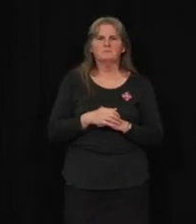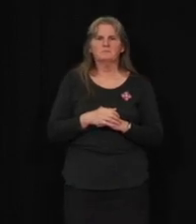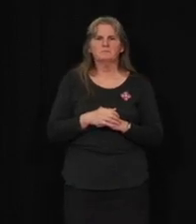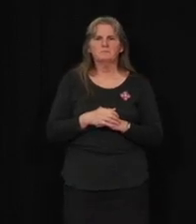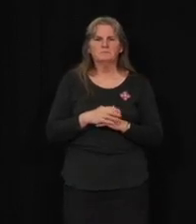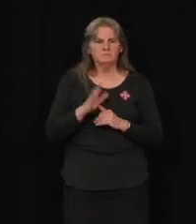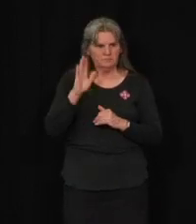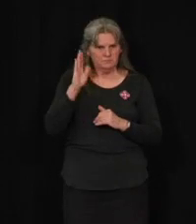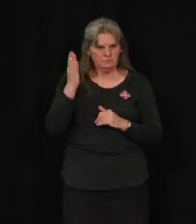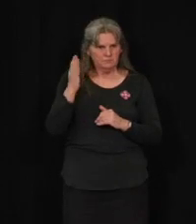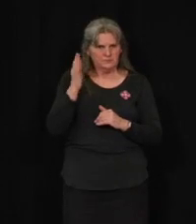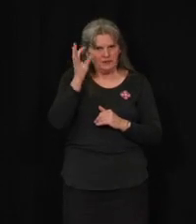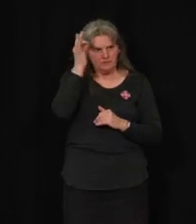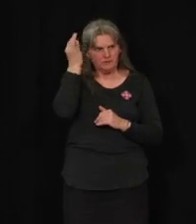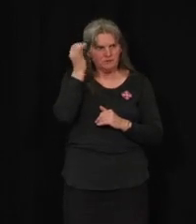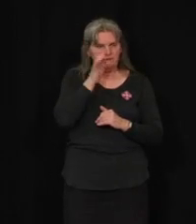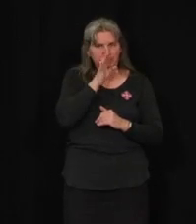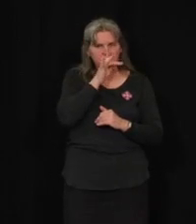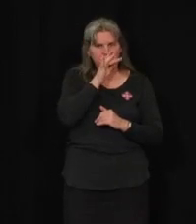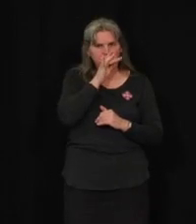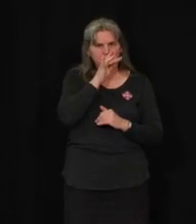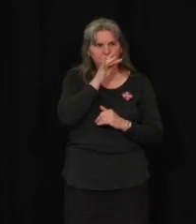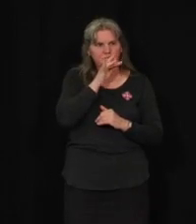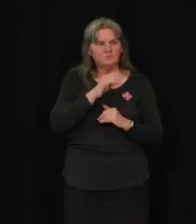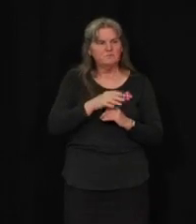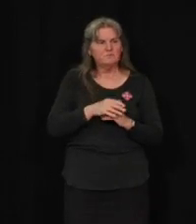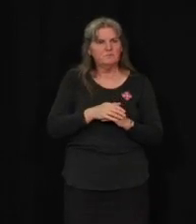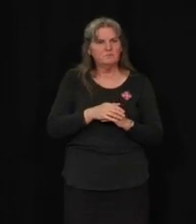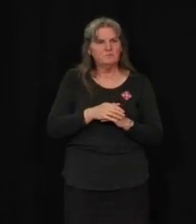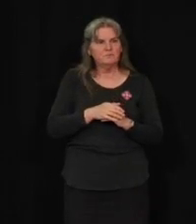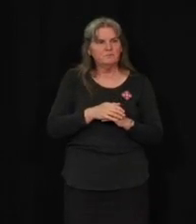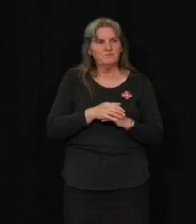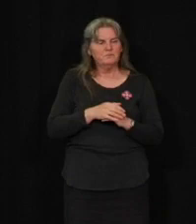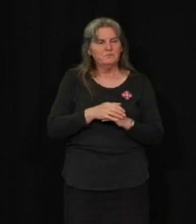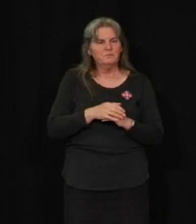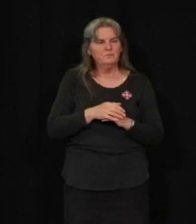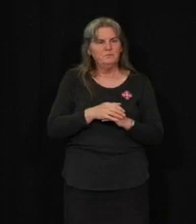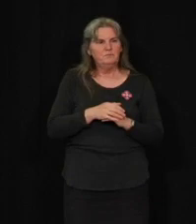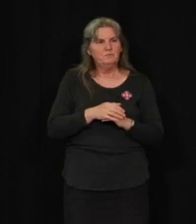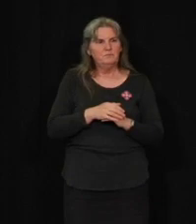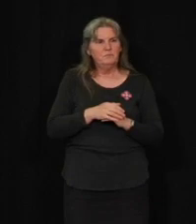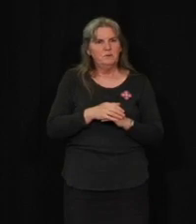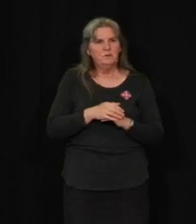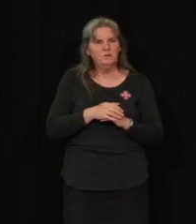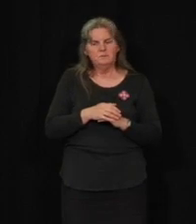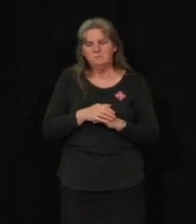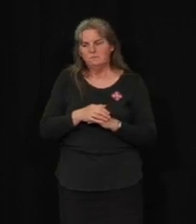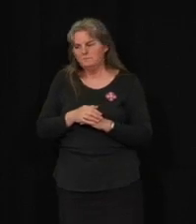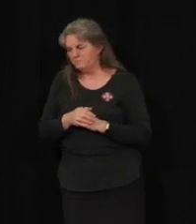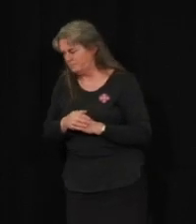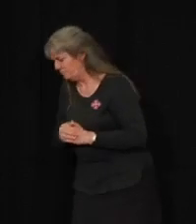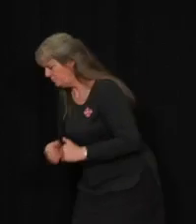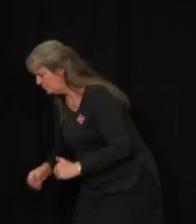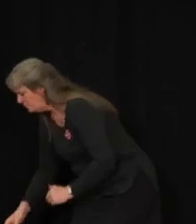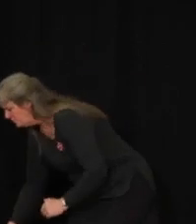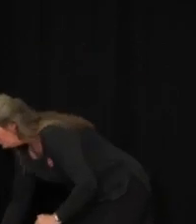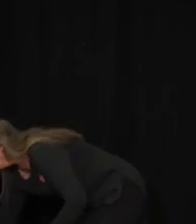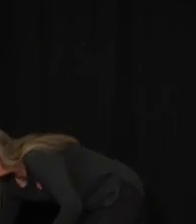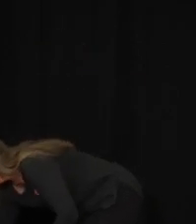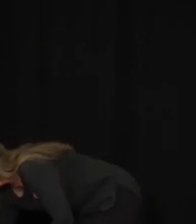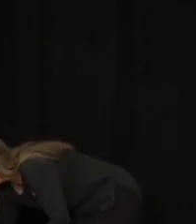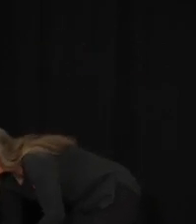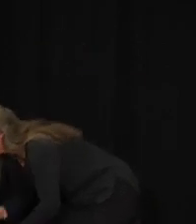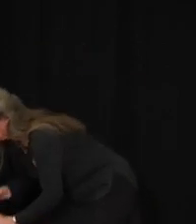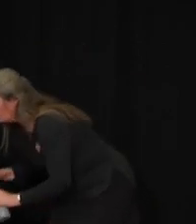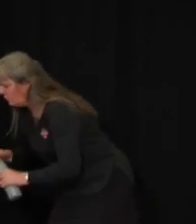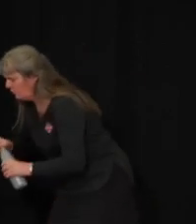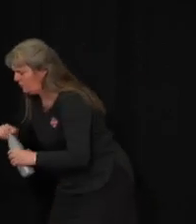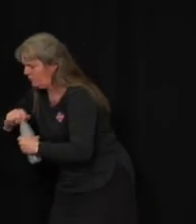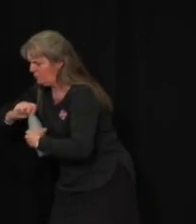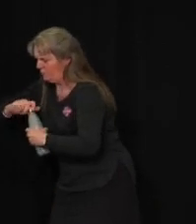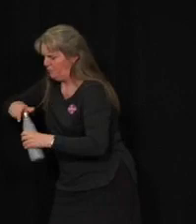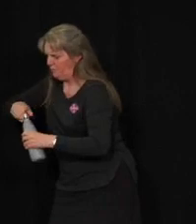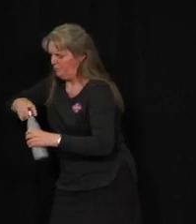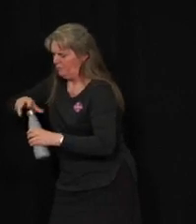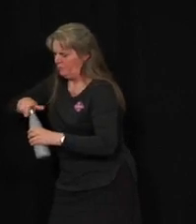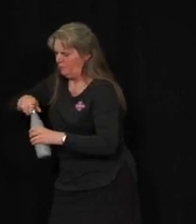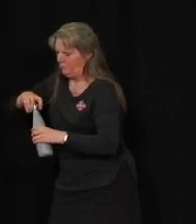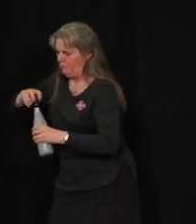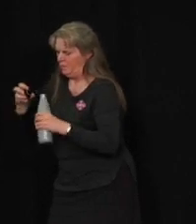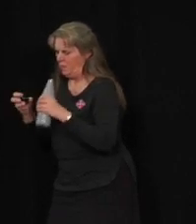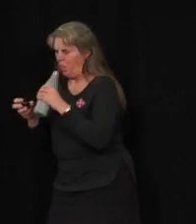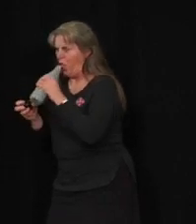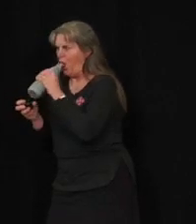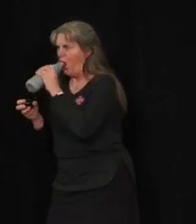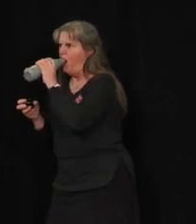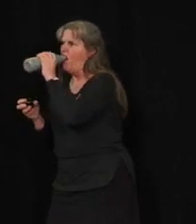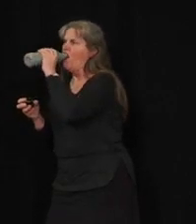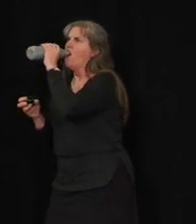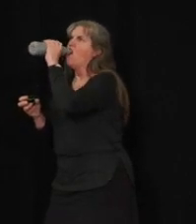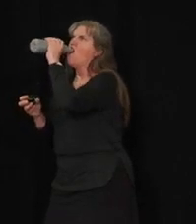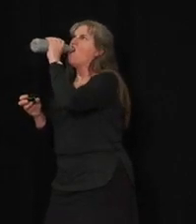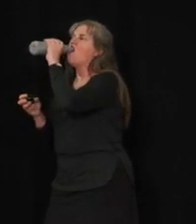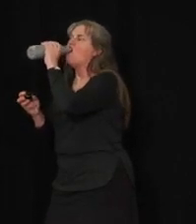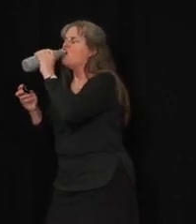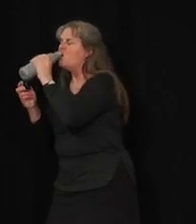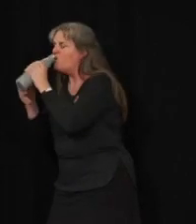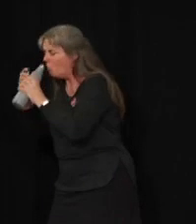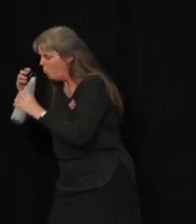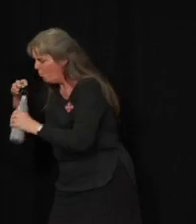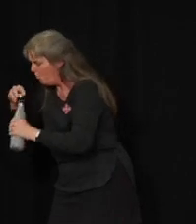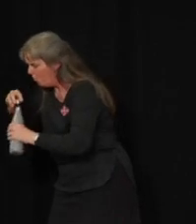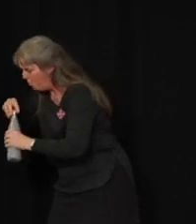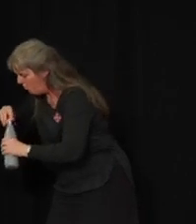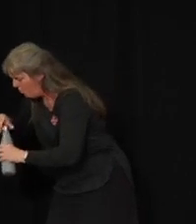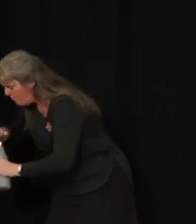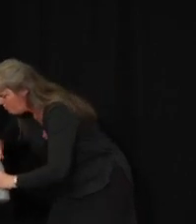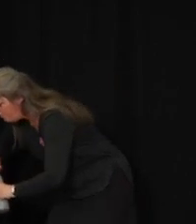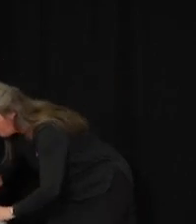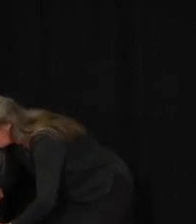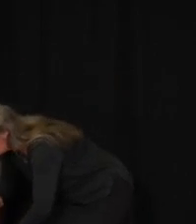[ Speaking French ]